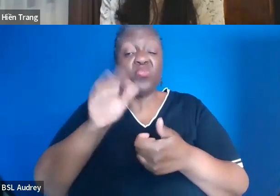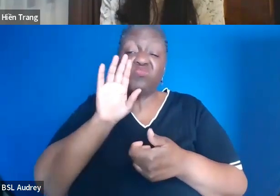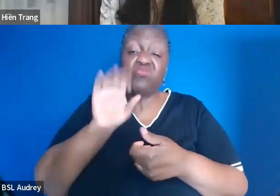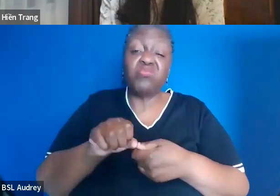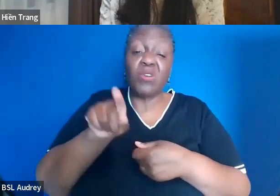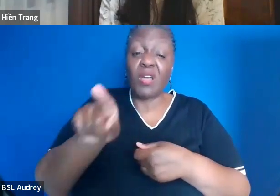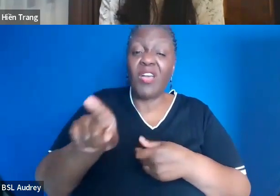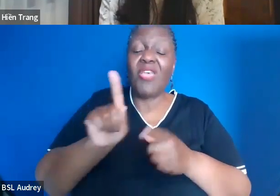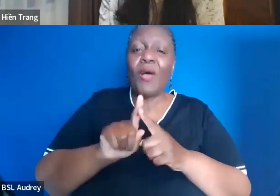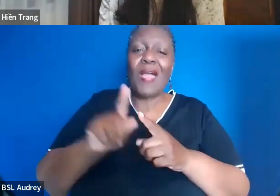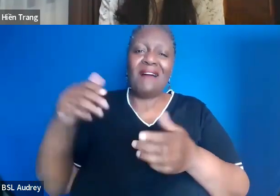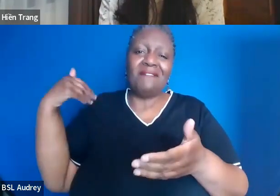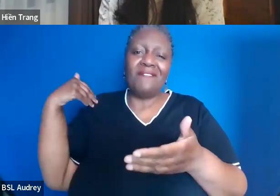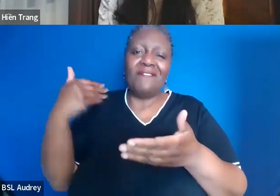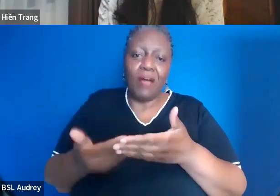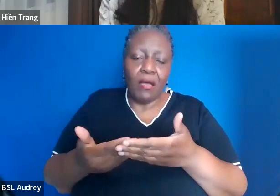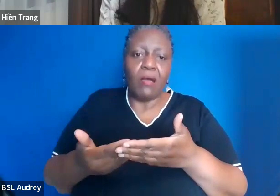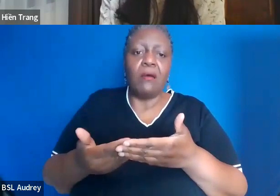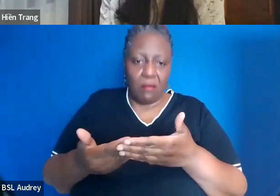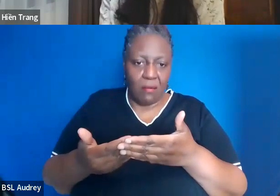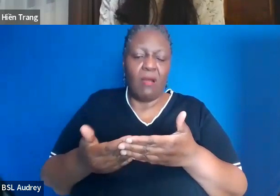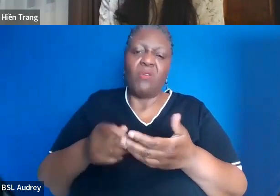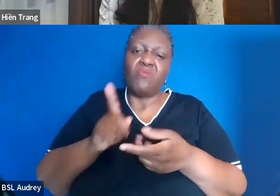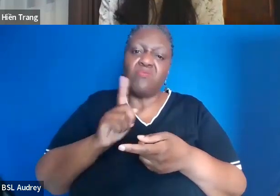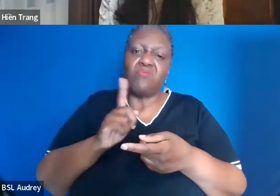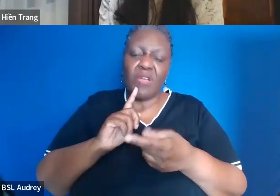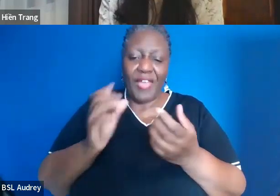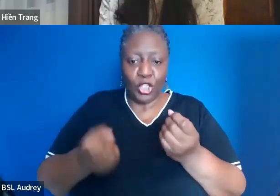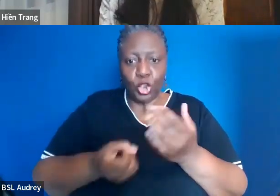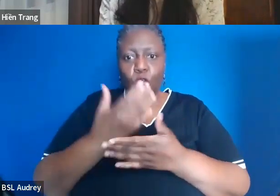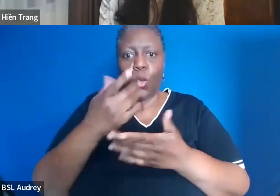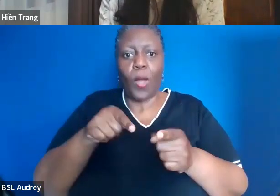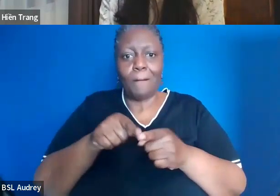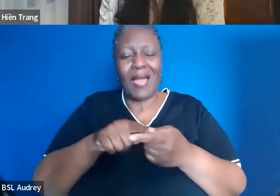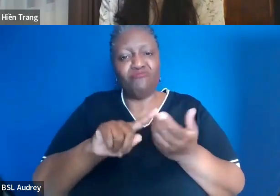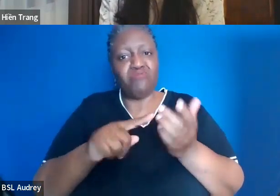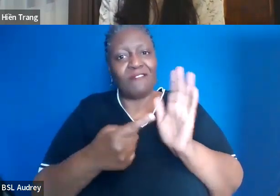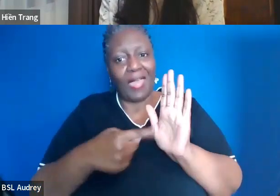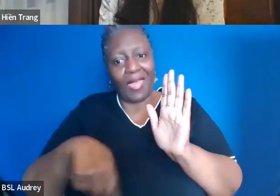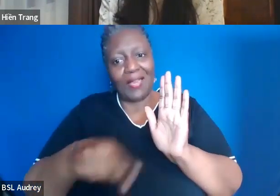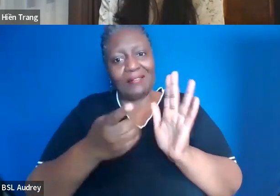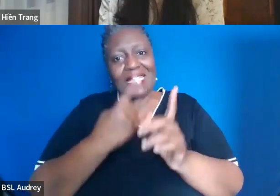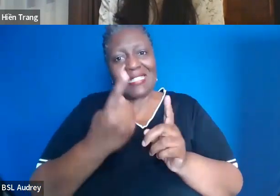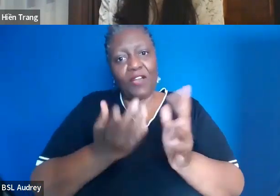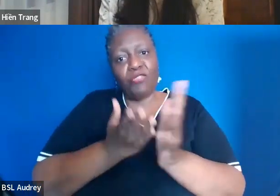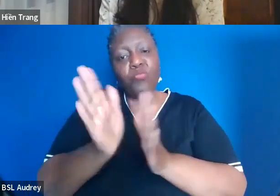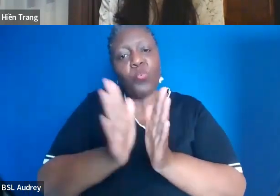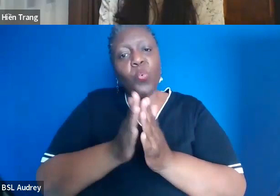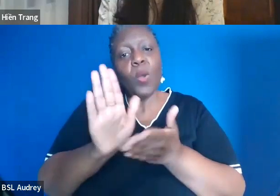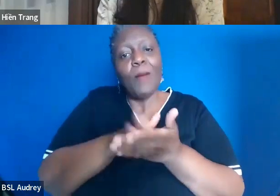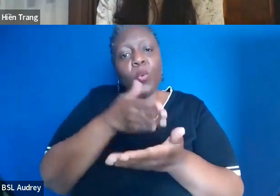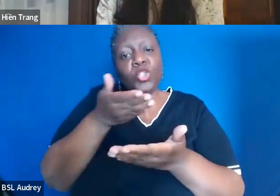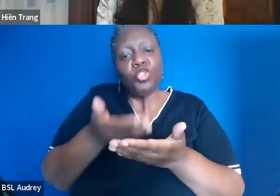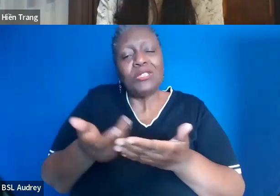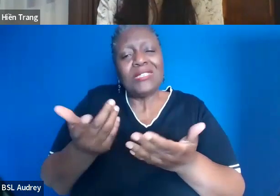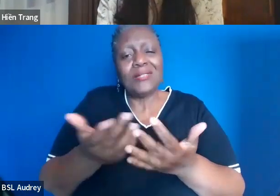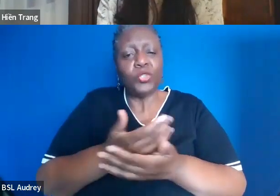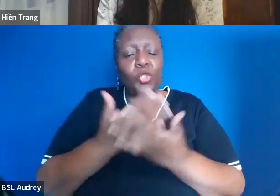that enduring Legacy of how the language can show up and like reveal in poetry so much resistance